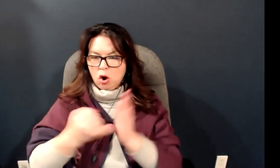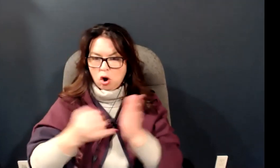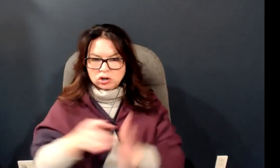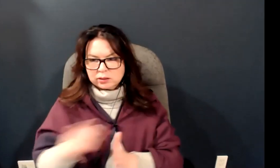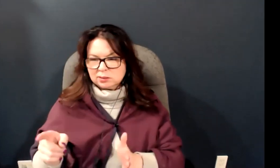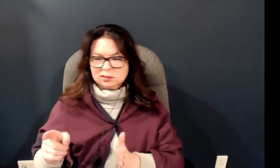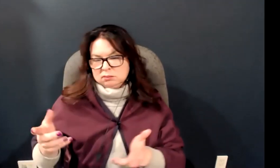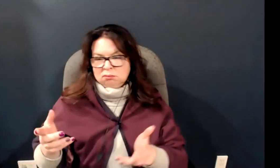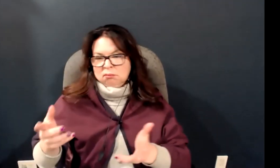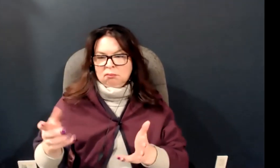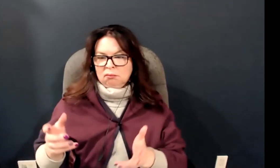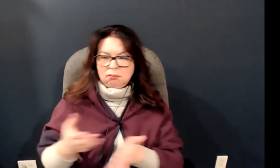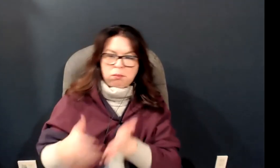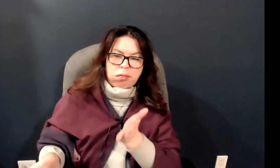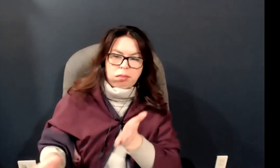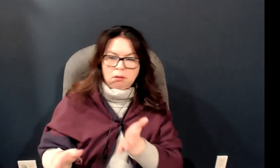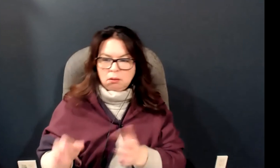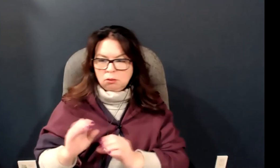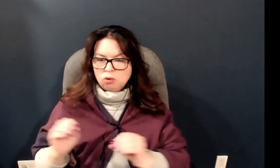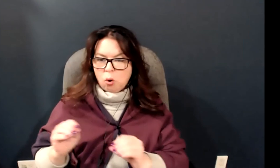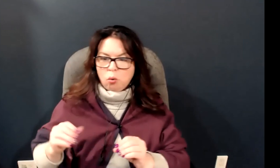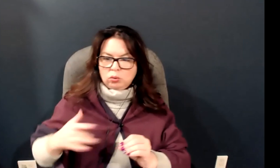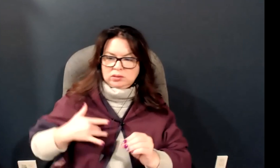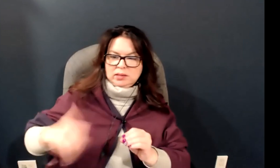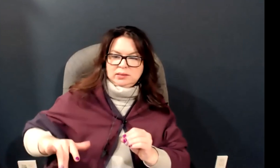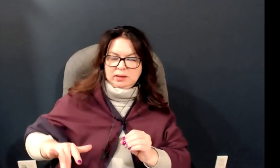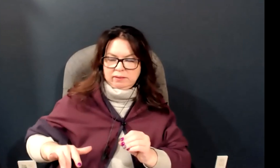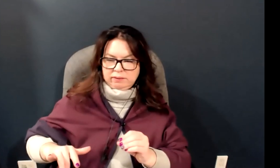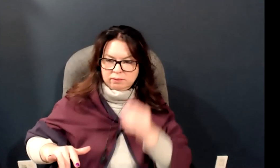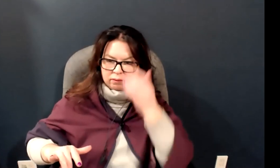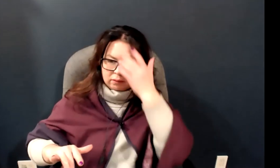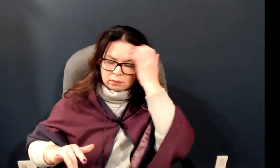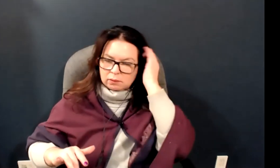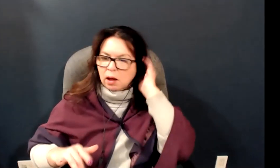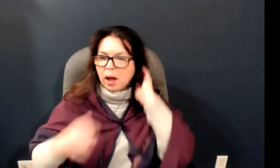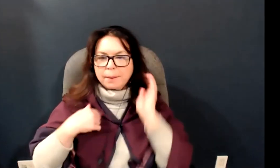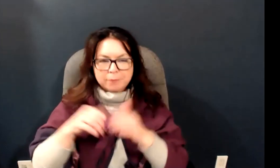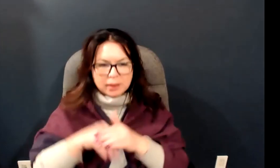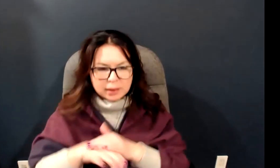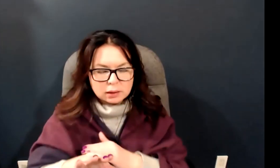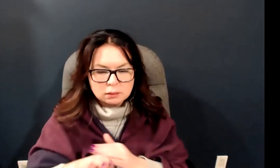year since we took this on" but no, still not, exactly.